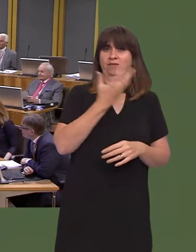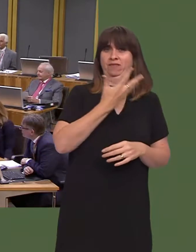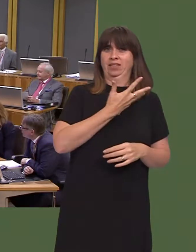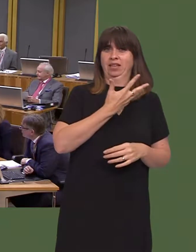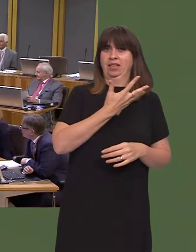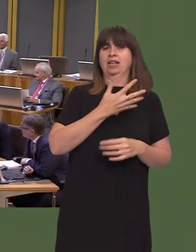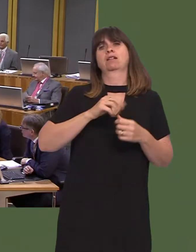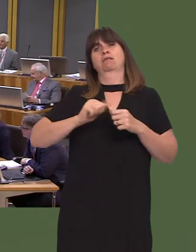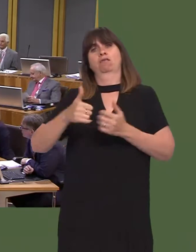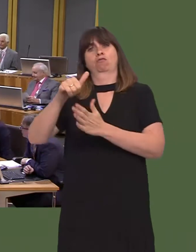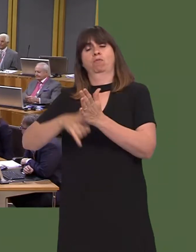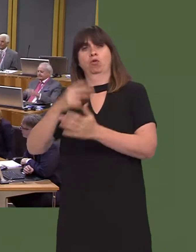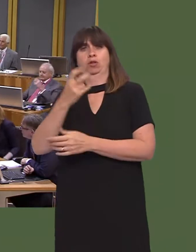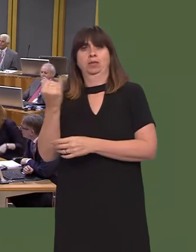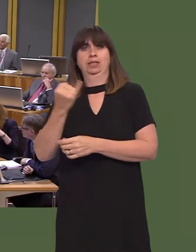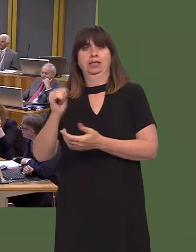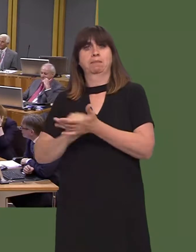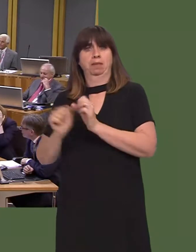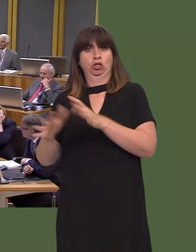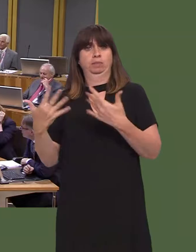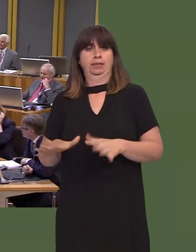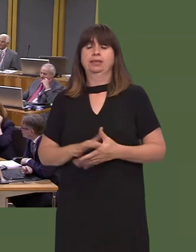Public Accounts Committee published its report in January of 2016.